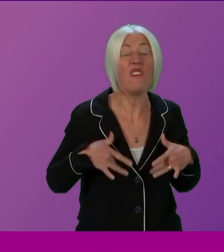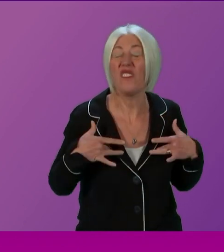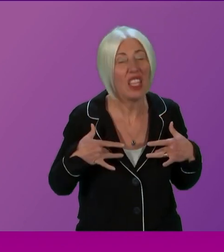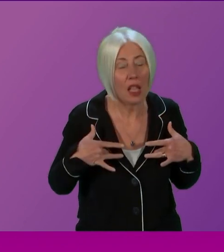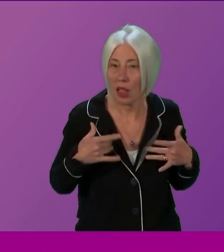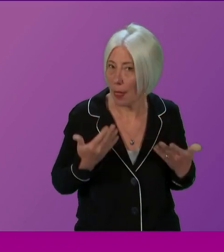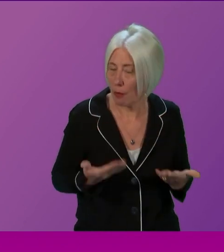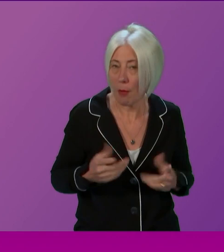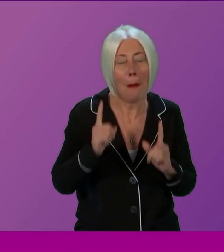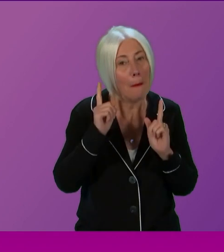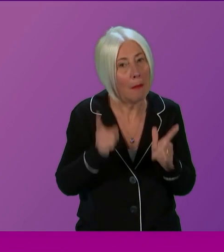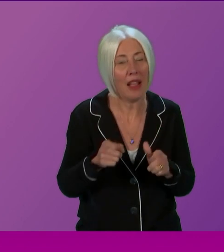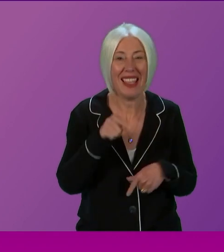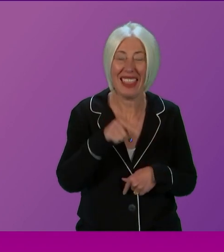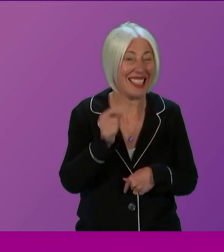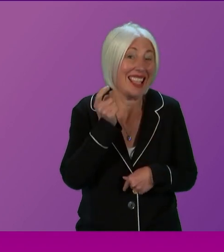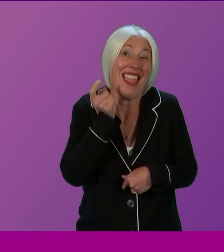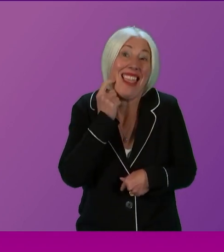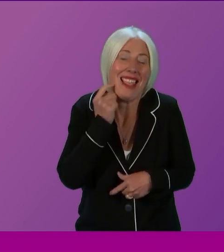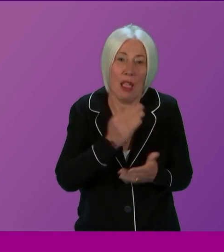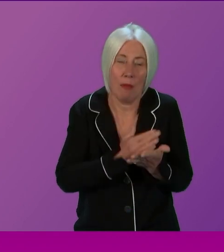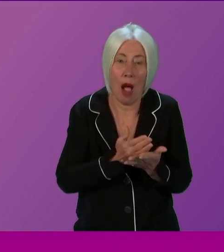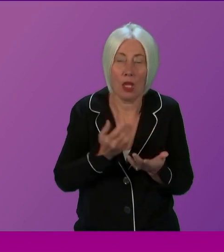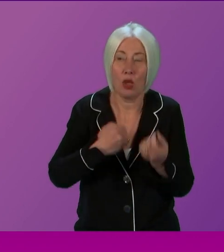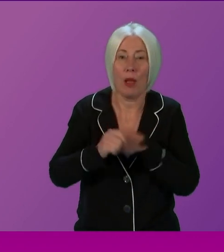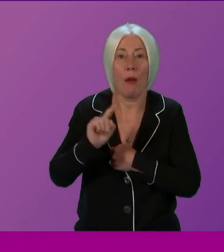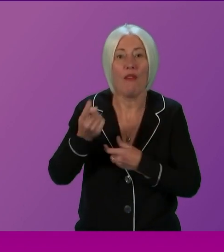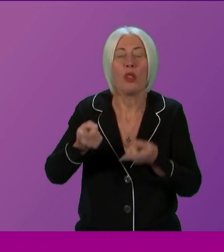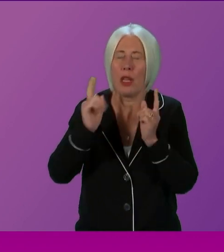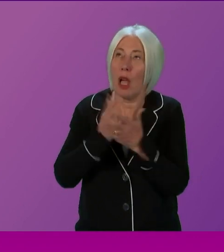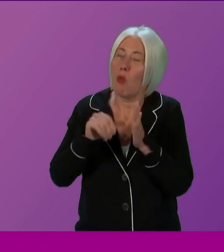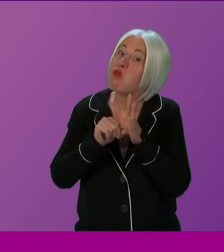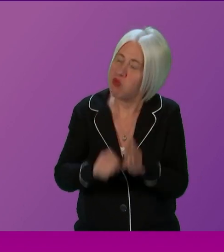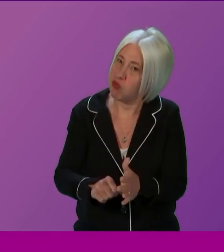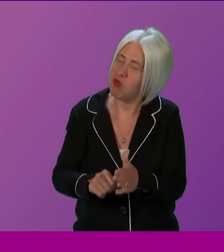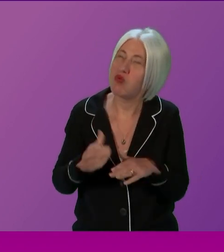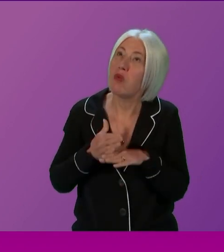it is the relatively easy part. Being First Minister is hard; it is tough; and it is a